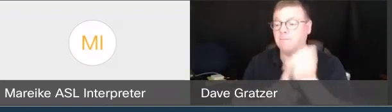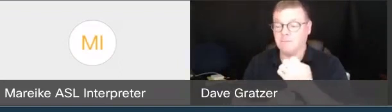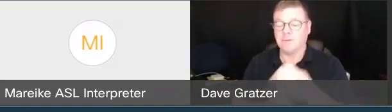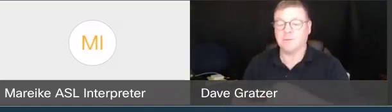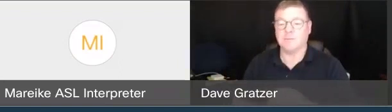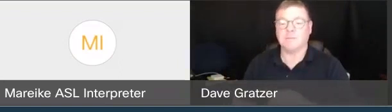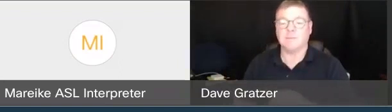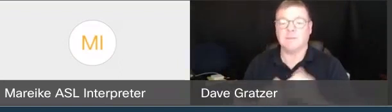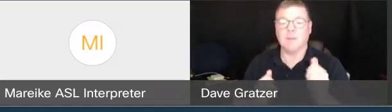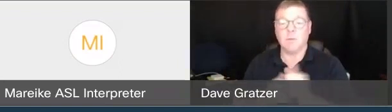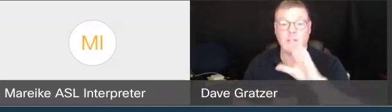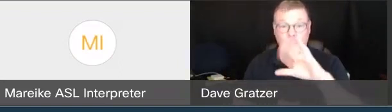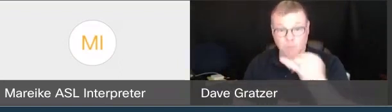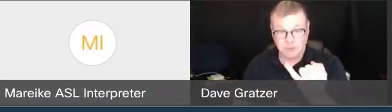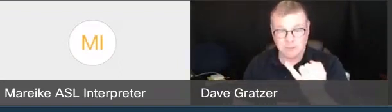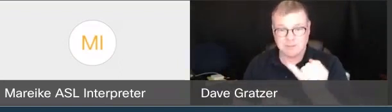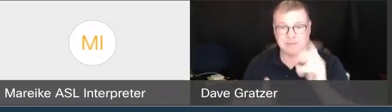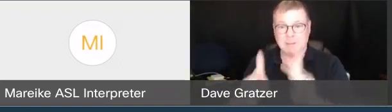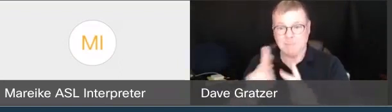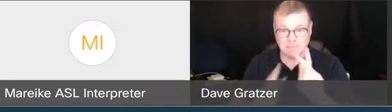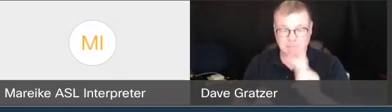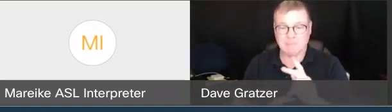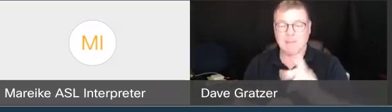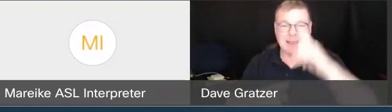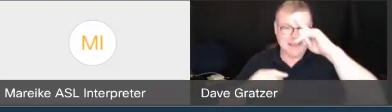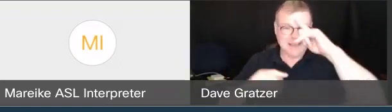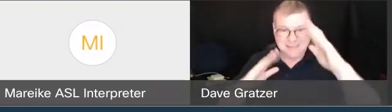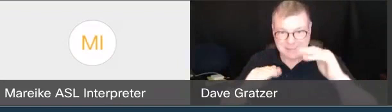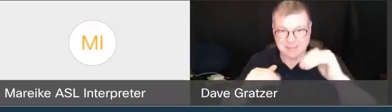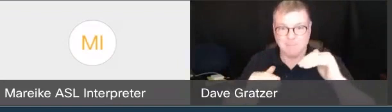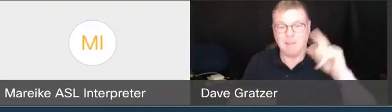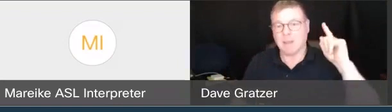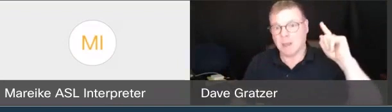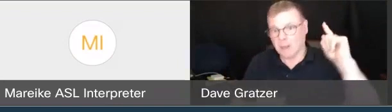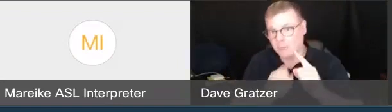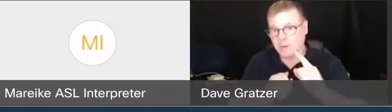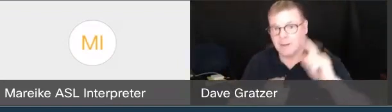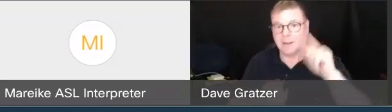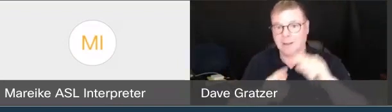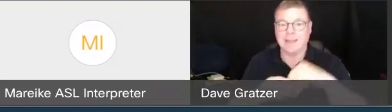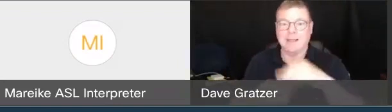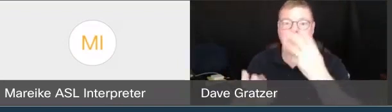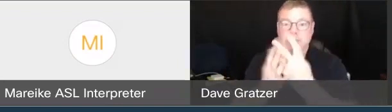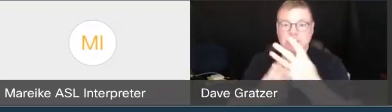with criminal justice partners that expect great reductions in jail days, or great reductions in